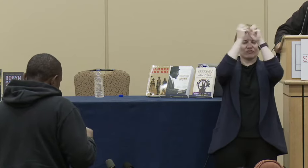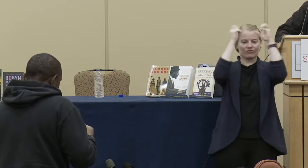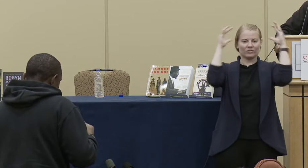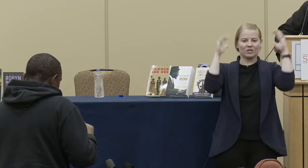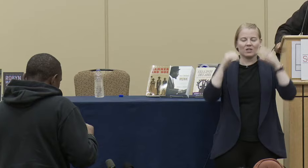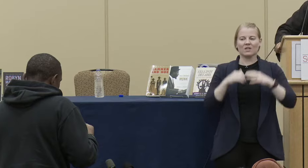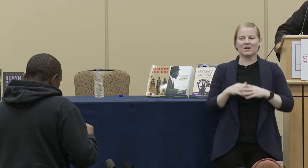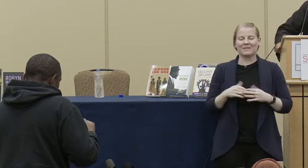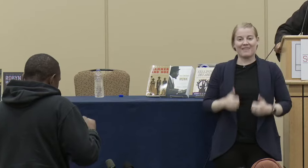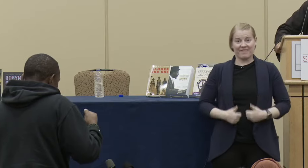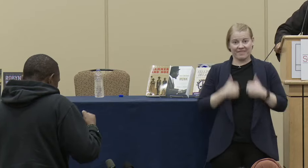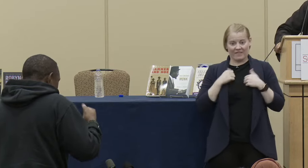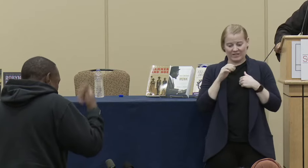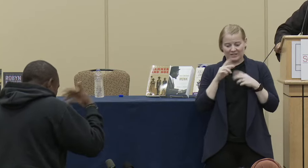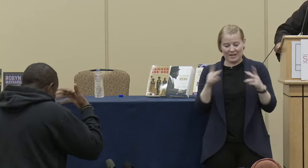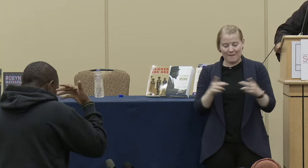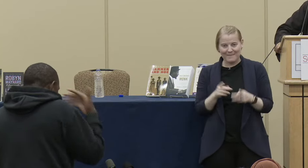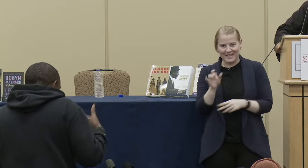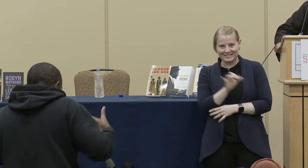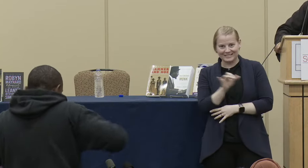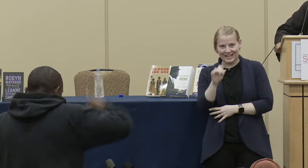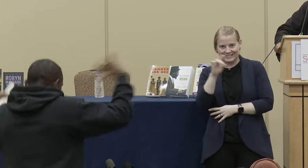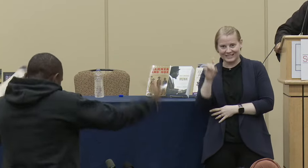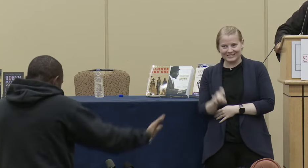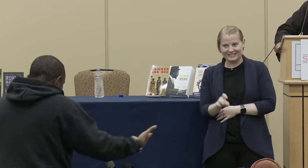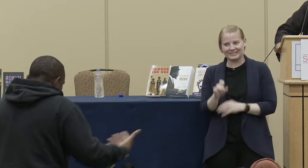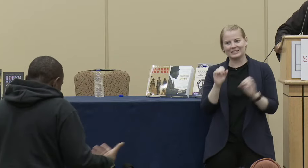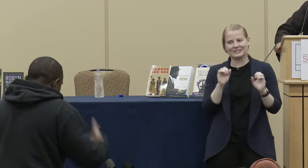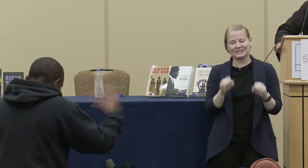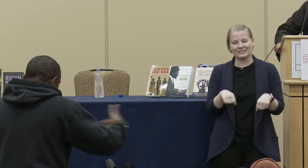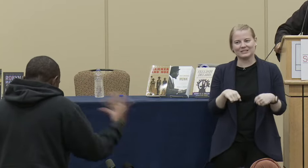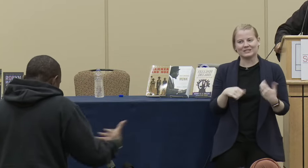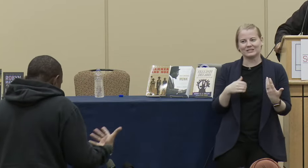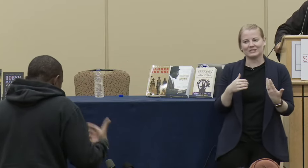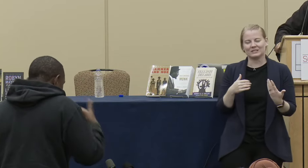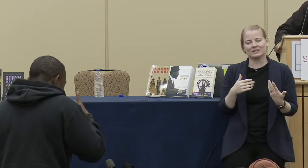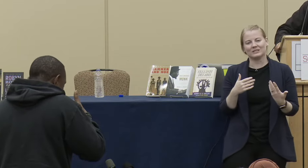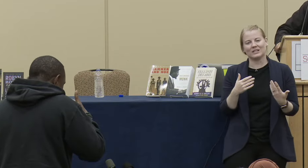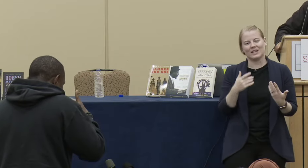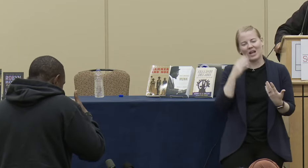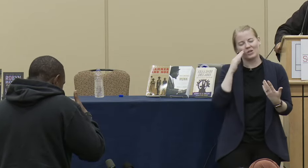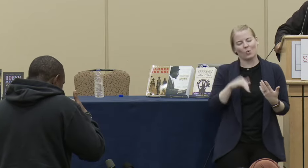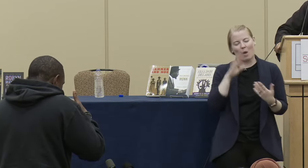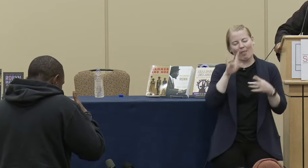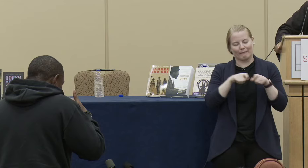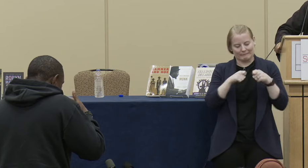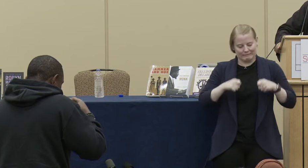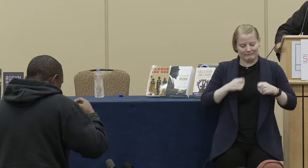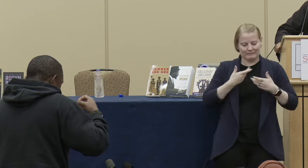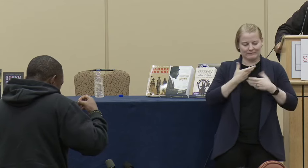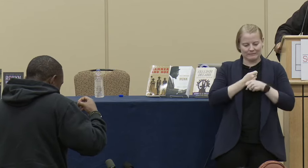imagination, but from being in a place like Texas, and I can